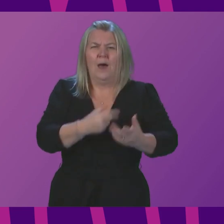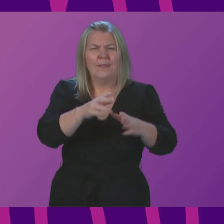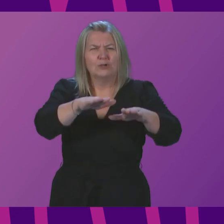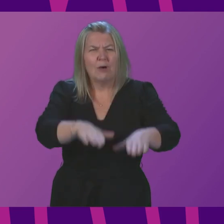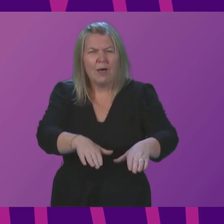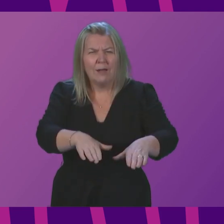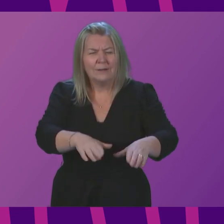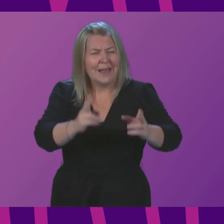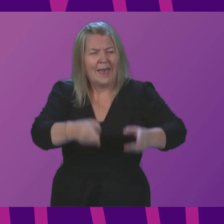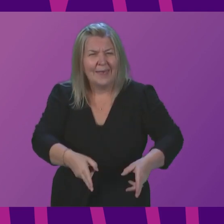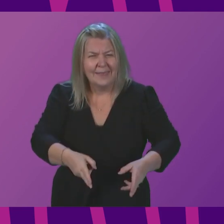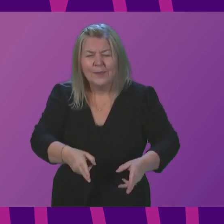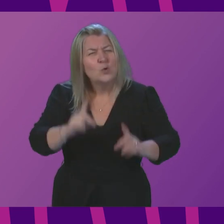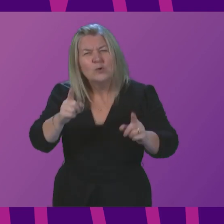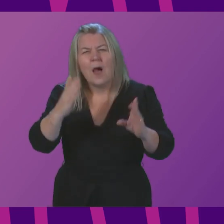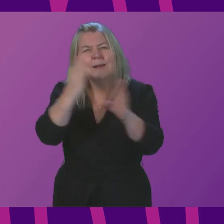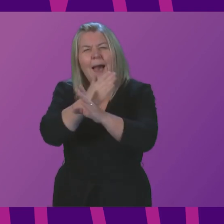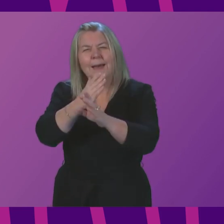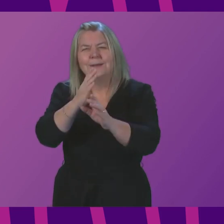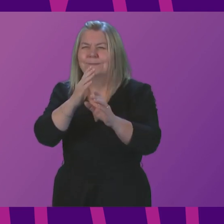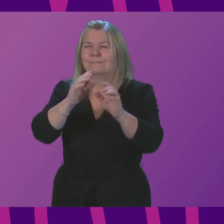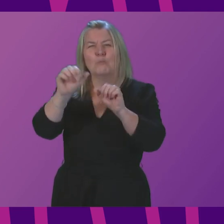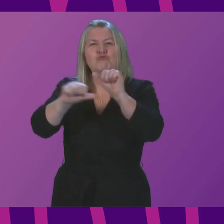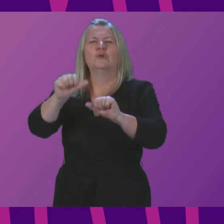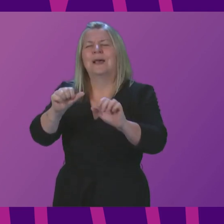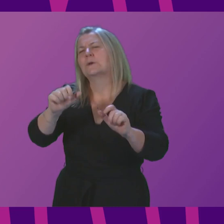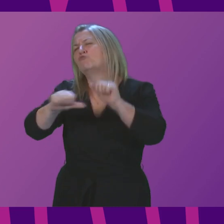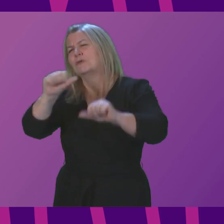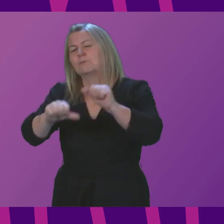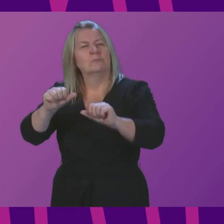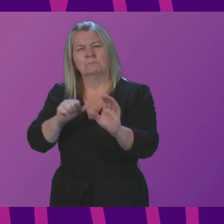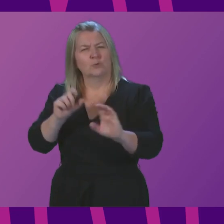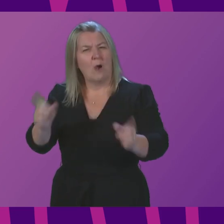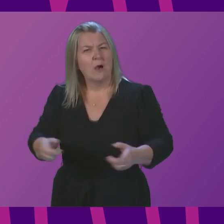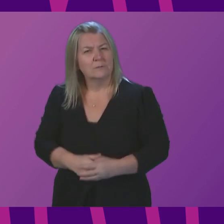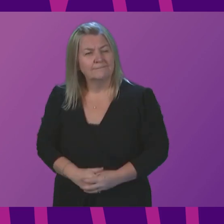bring people back to life or stop infections right now. I remind the First Minister that